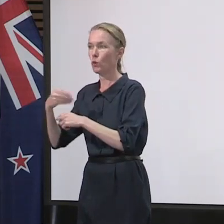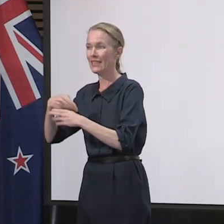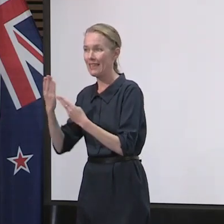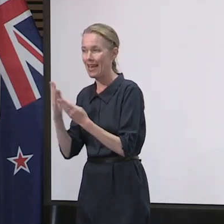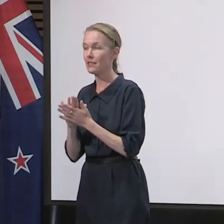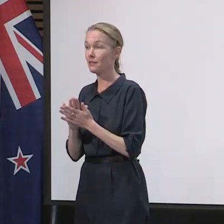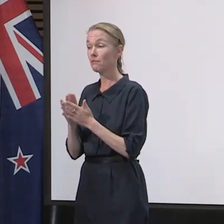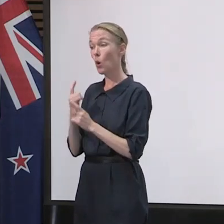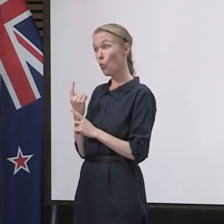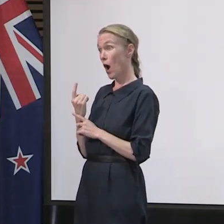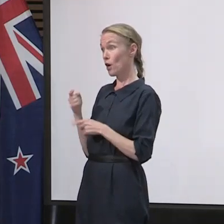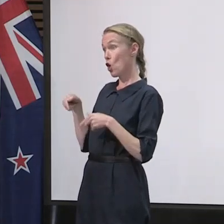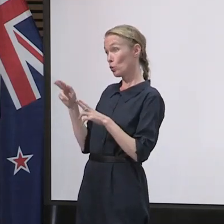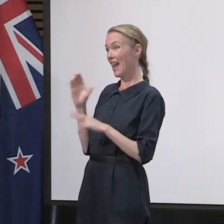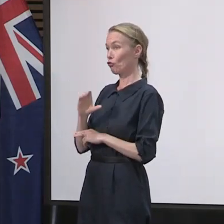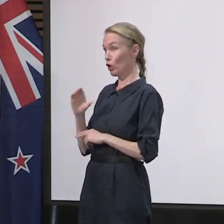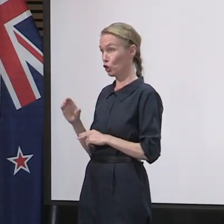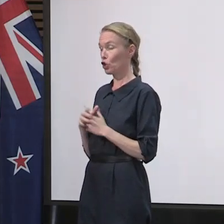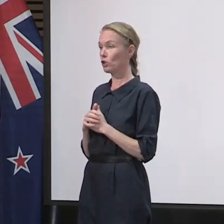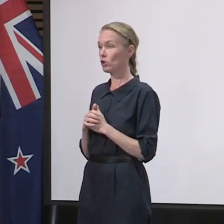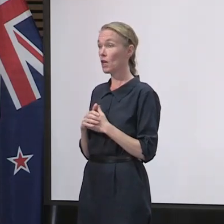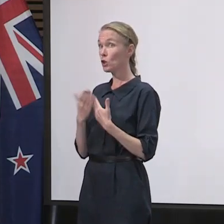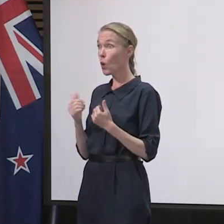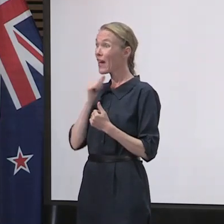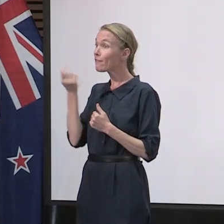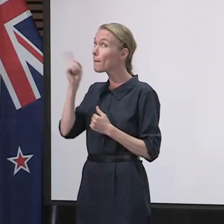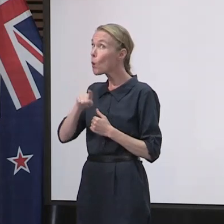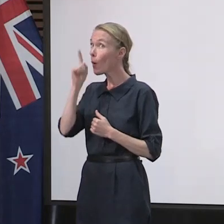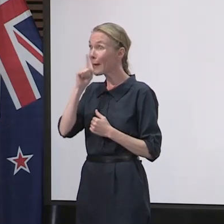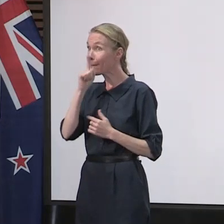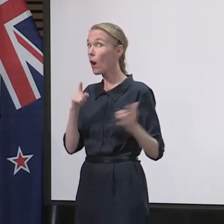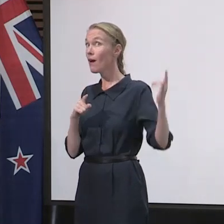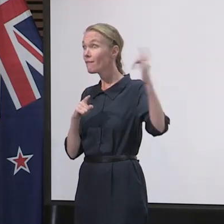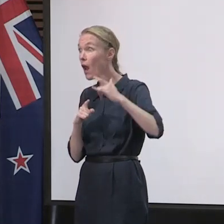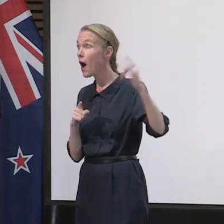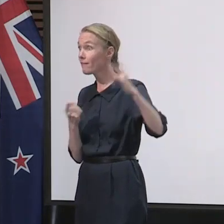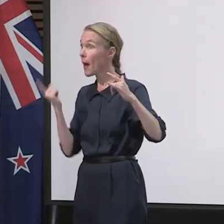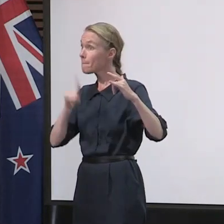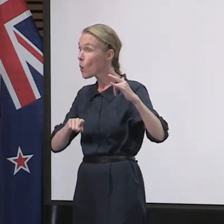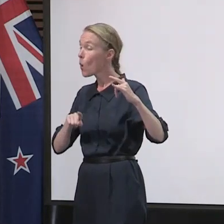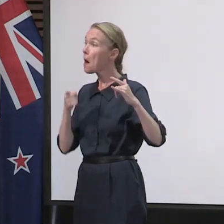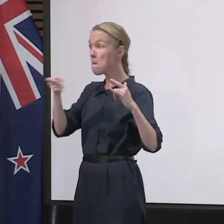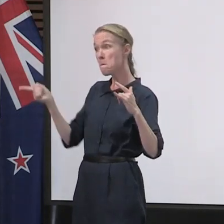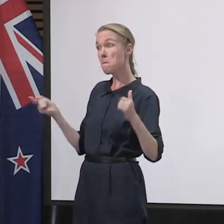Auckland alone. There's also a hotel in Christchurch. We have